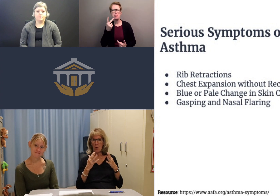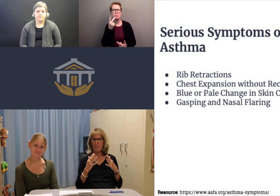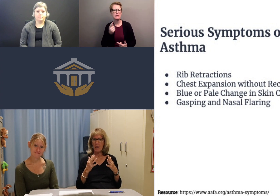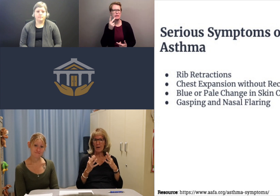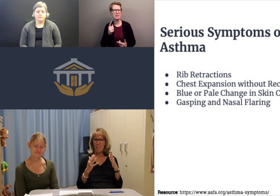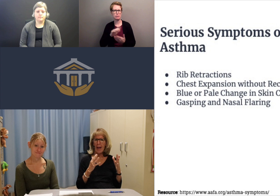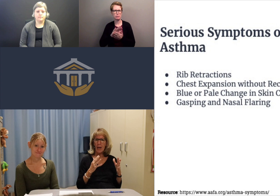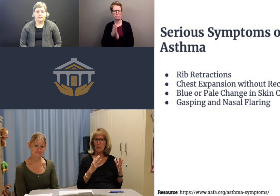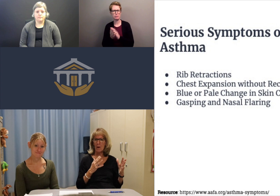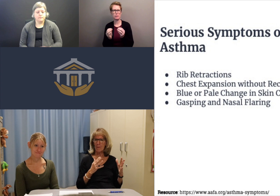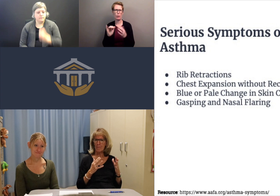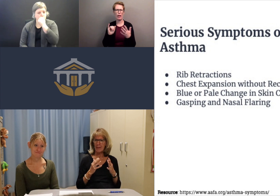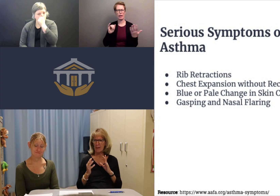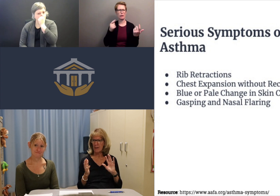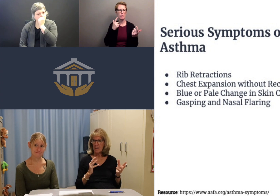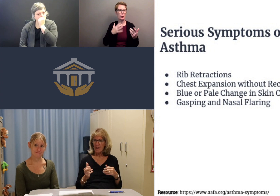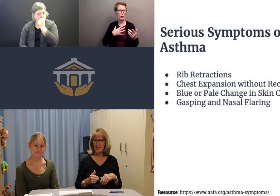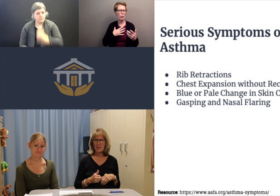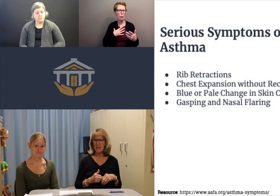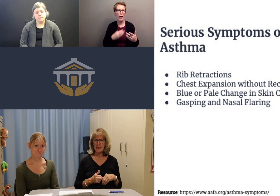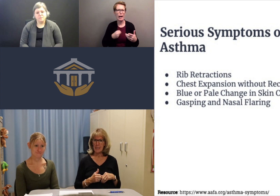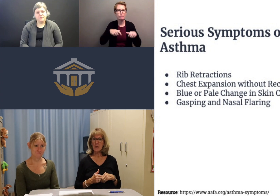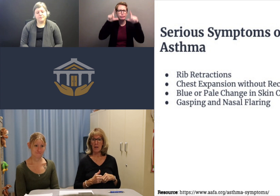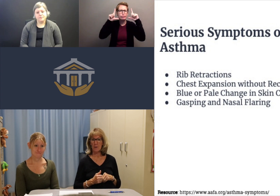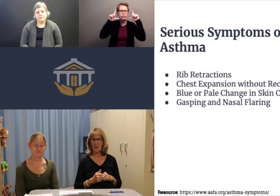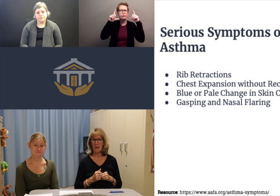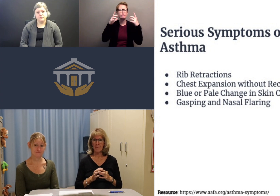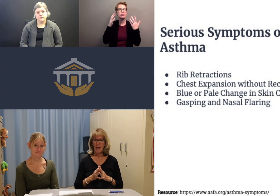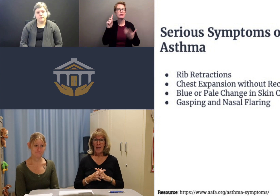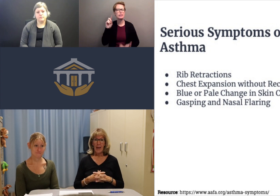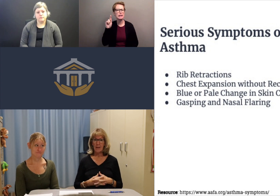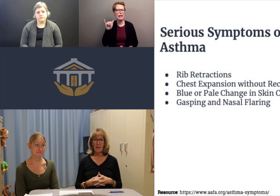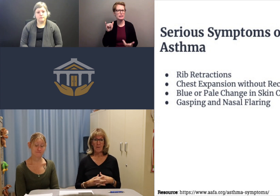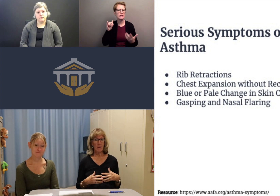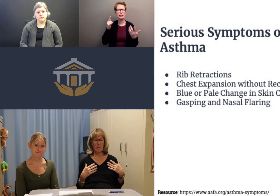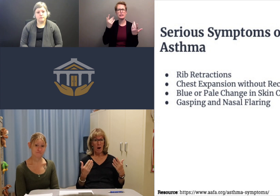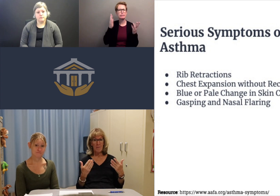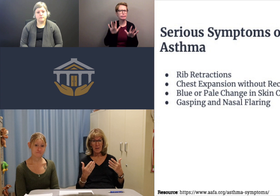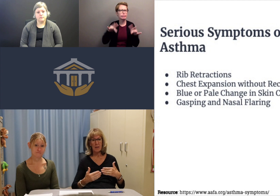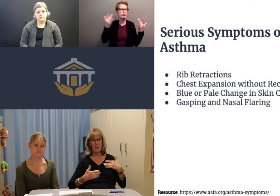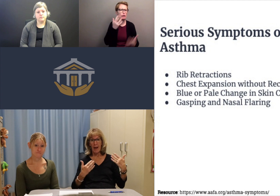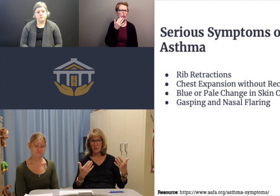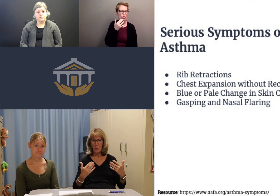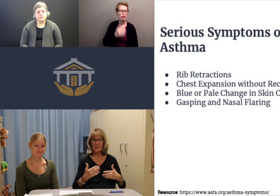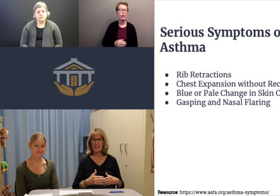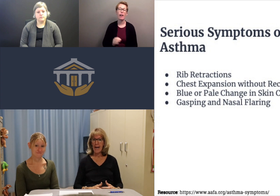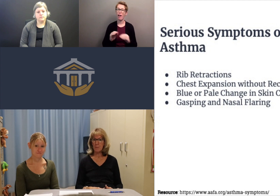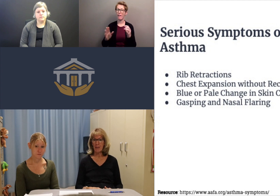of a pale, um, like a dusky skin color. Um, and it you know, obviously the last one is gasping.